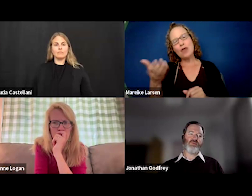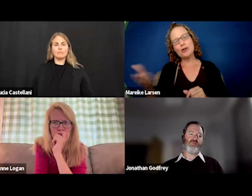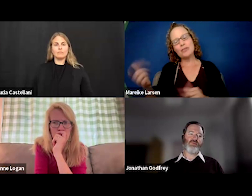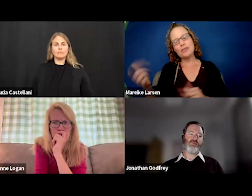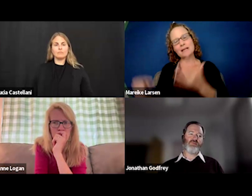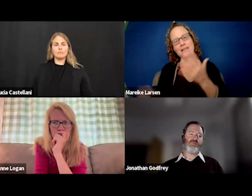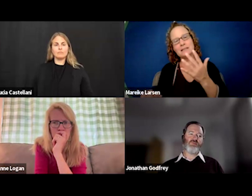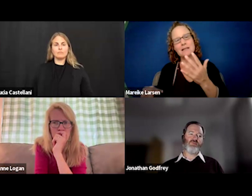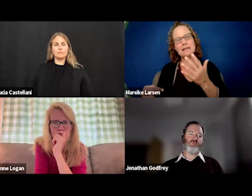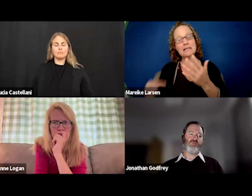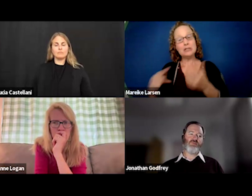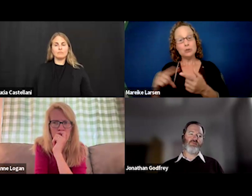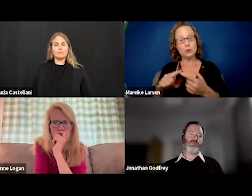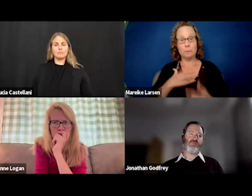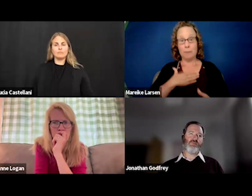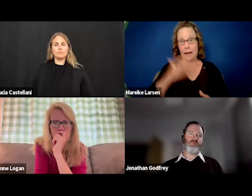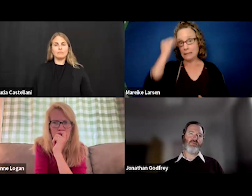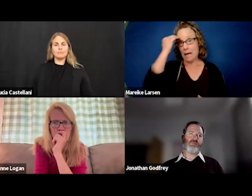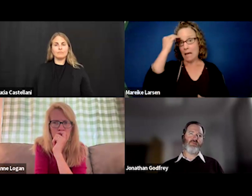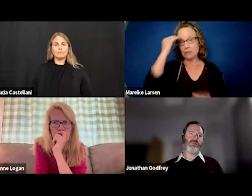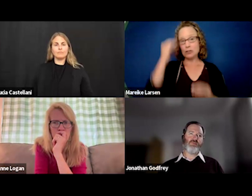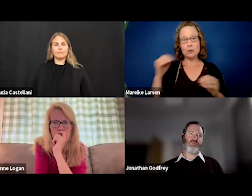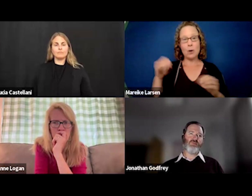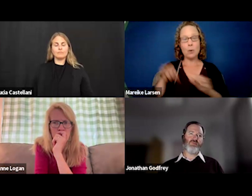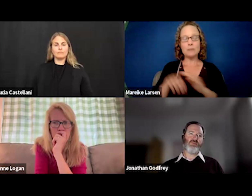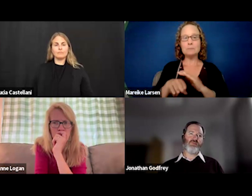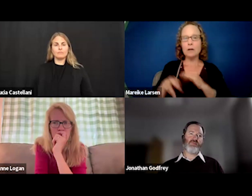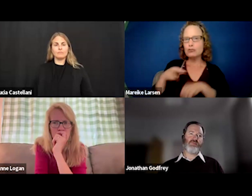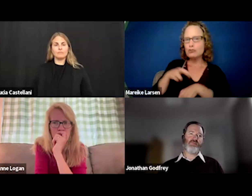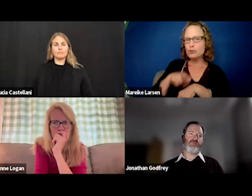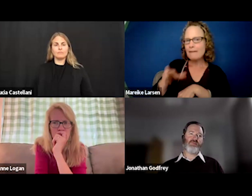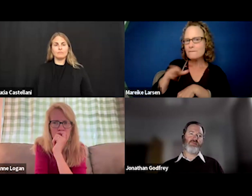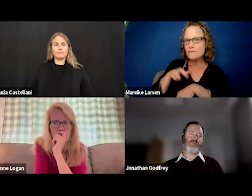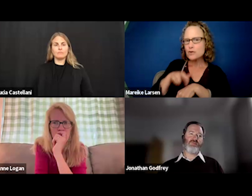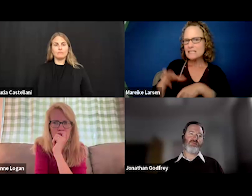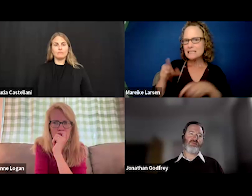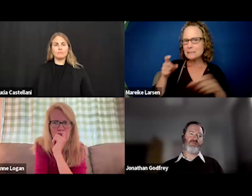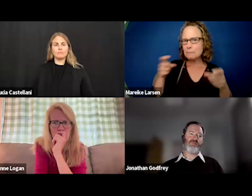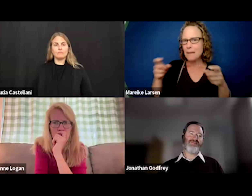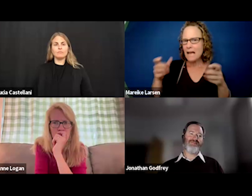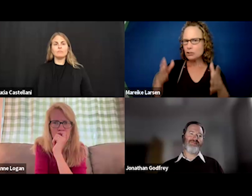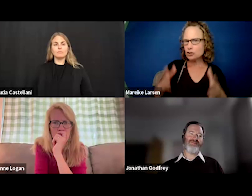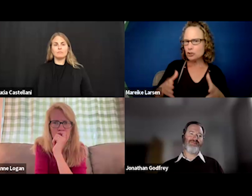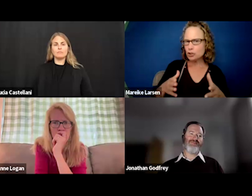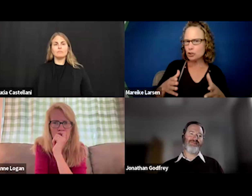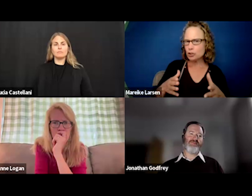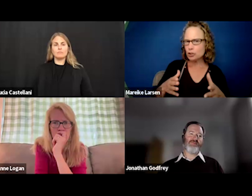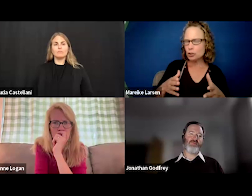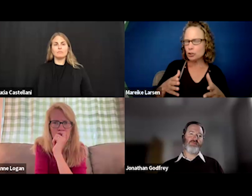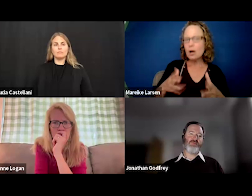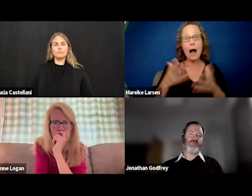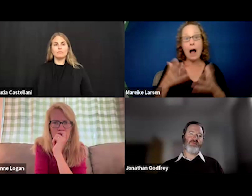no accessible reference manager out there. So a lot of the benefits that you would get from that